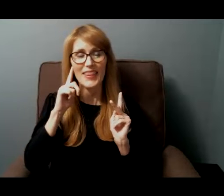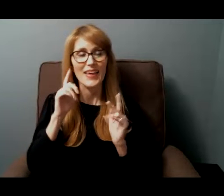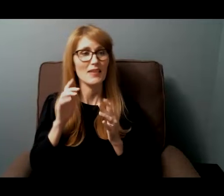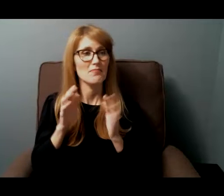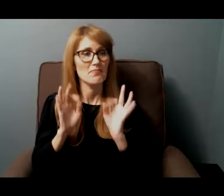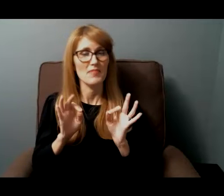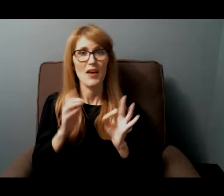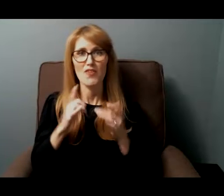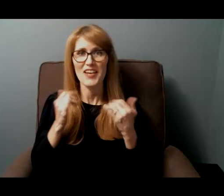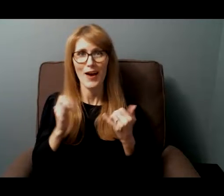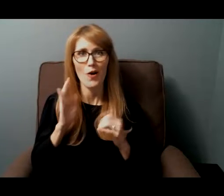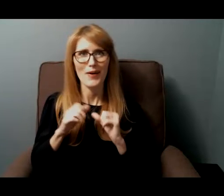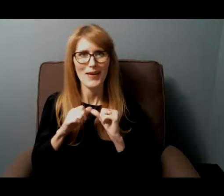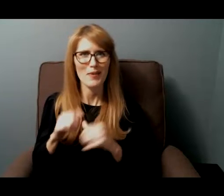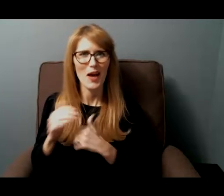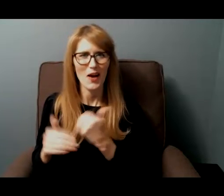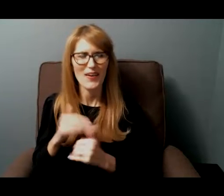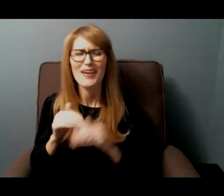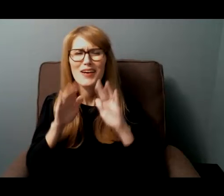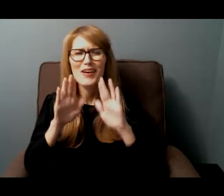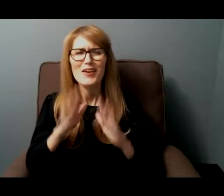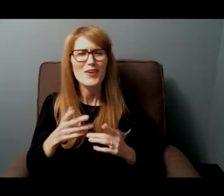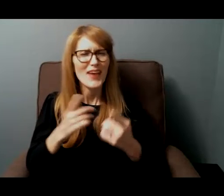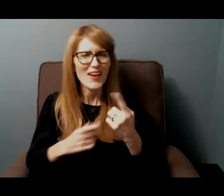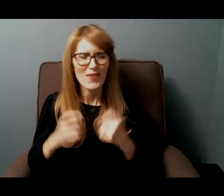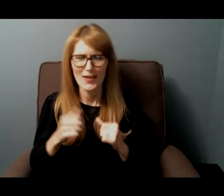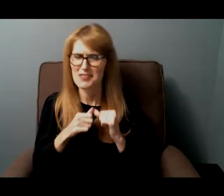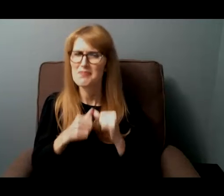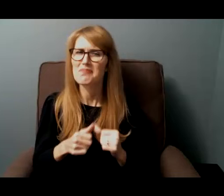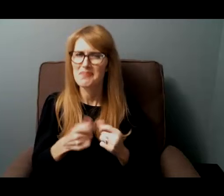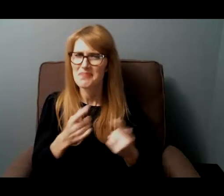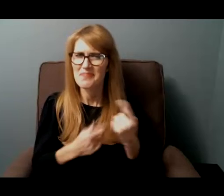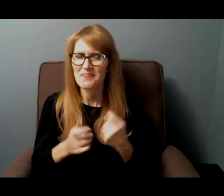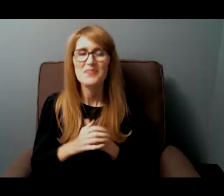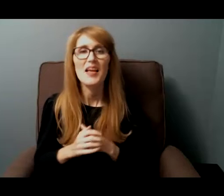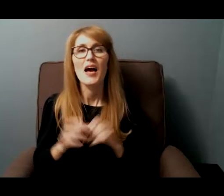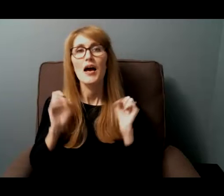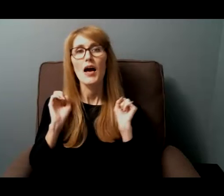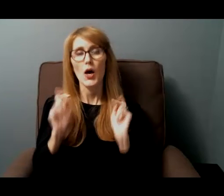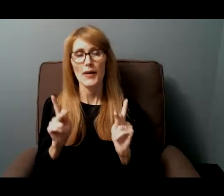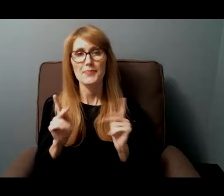going. Great questions. Keep them coming. All right. So we talked about reporting